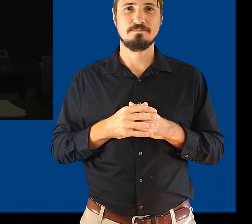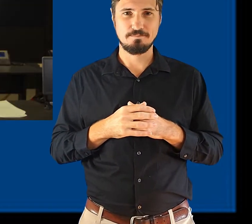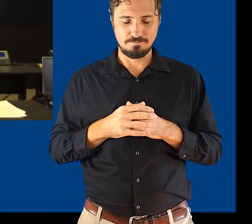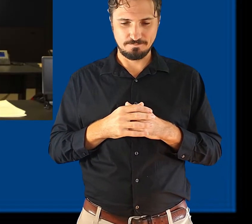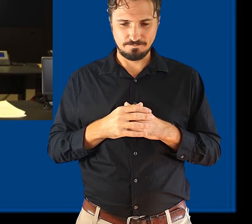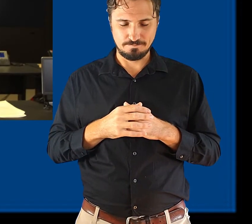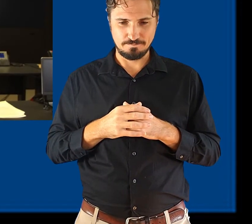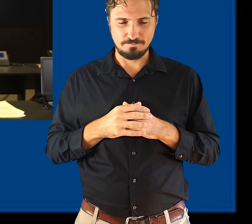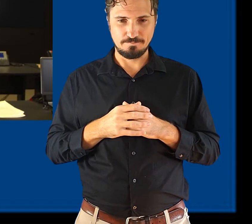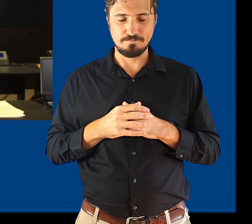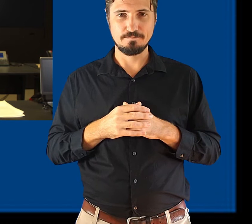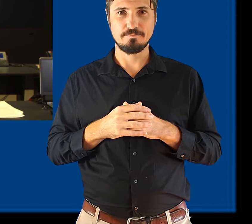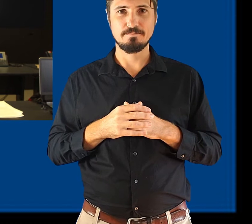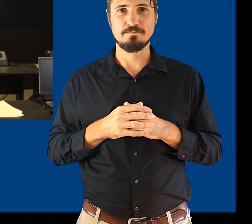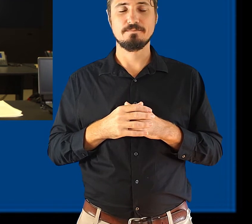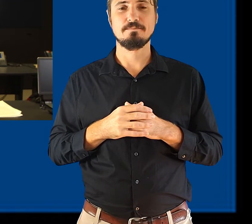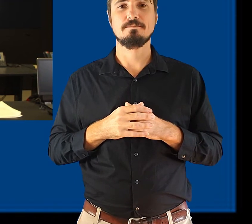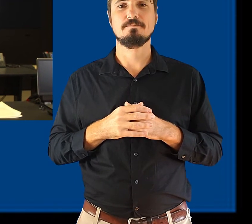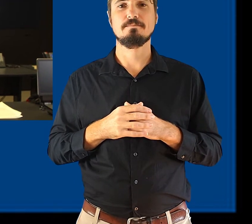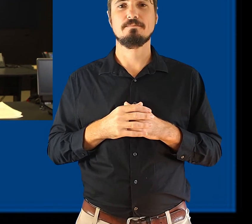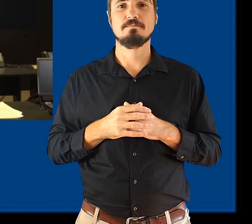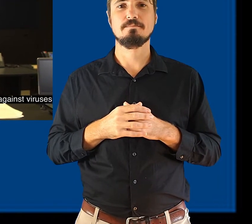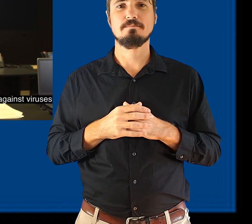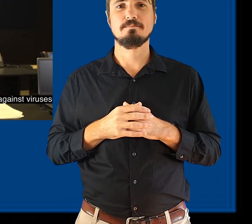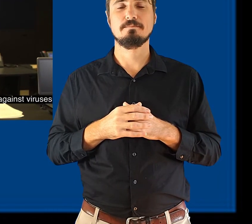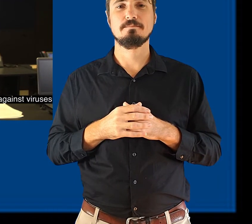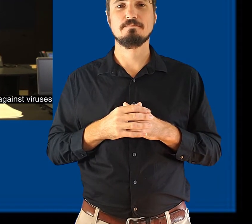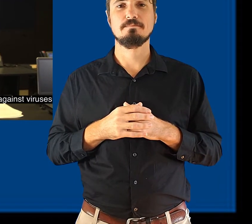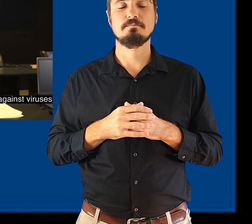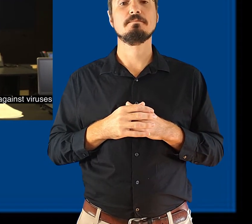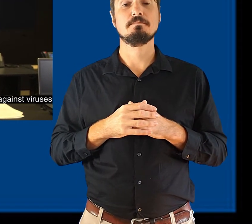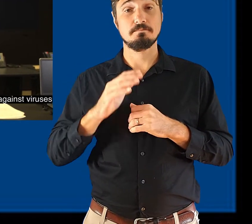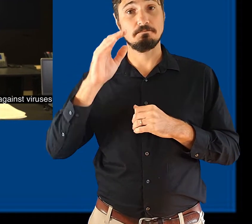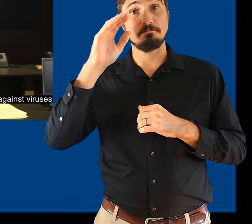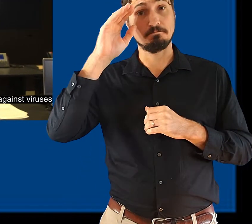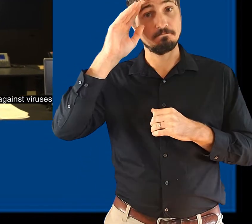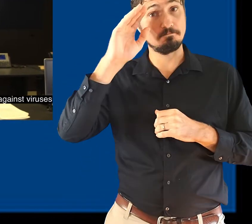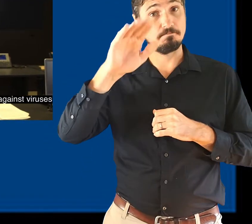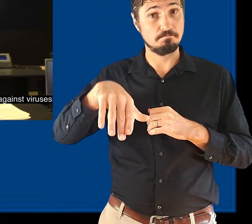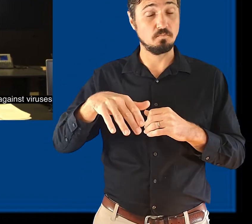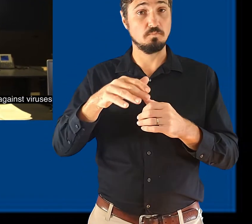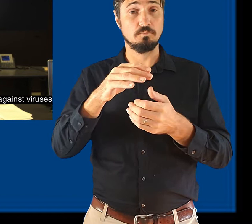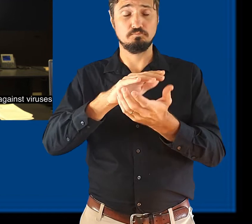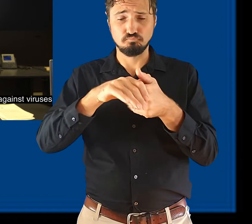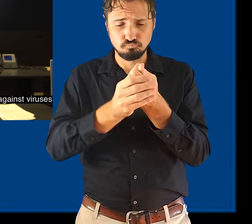In general, having a good hand washing routine is one of the best lines of defense against viruses like COVID-19.